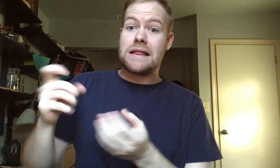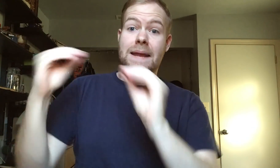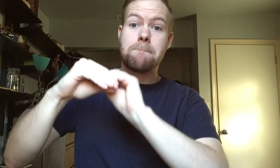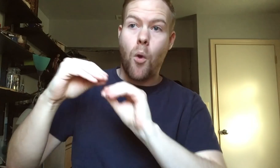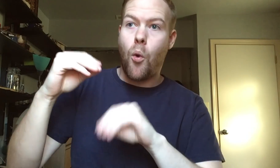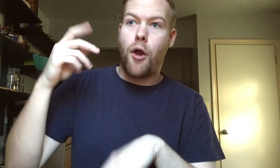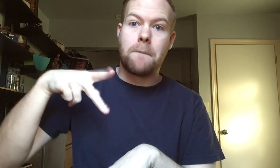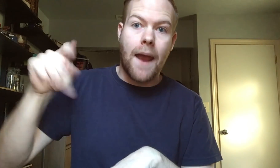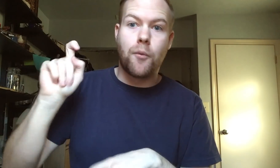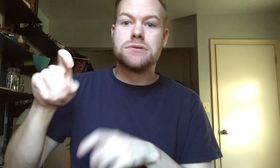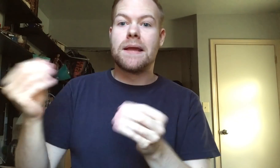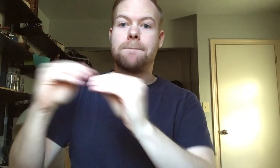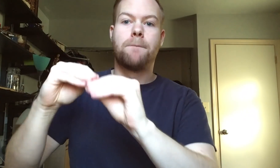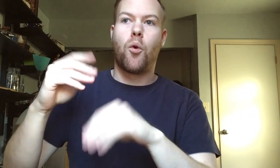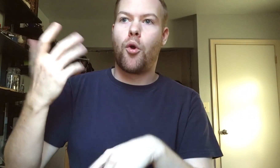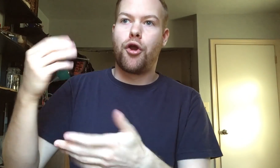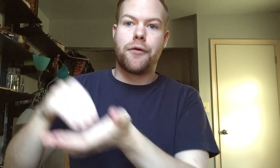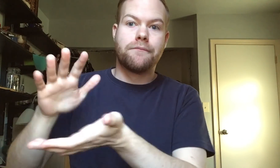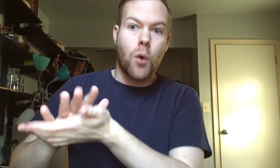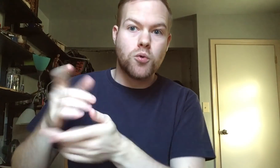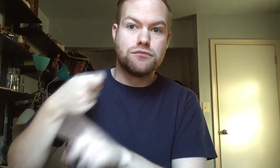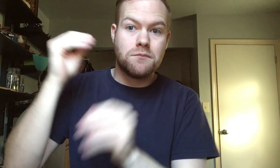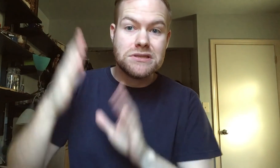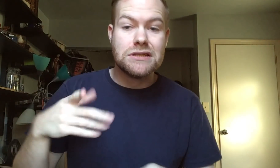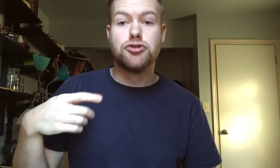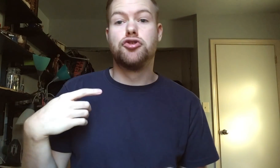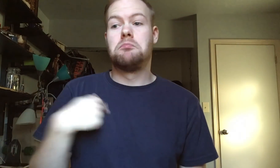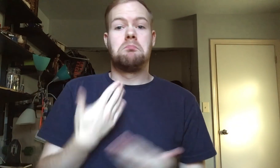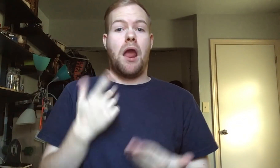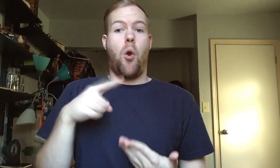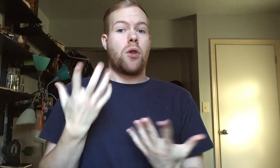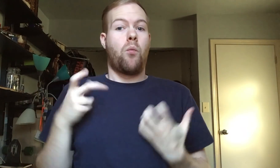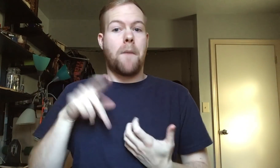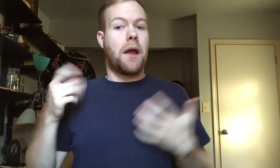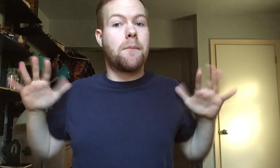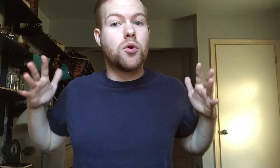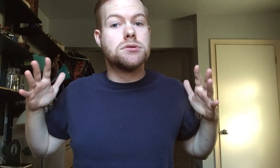They may need more PowerPoints, need more notes from the teacher, and I may only want the PowerPoint, that’s it.